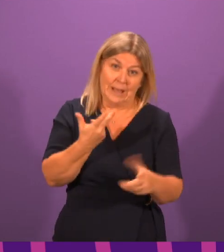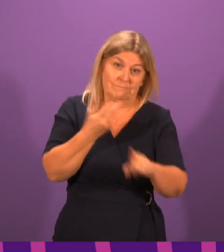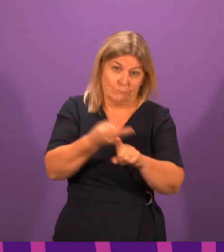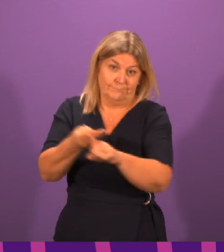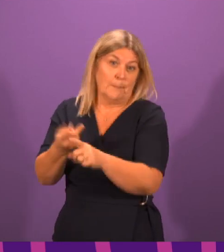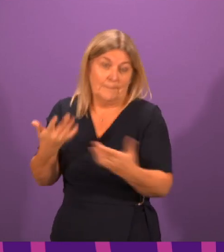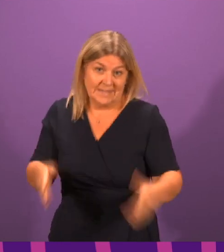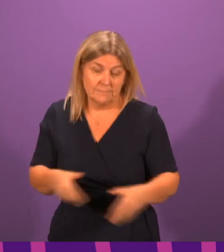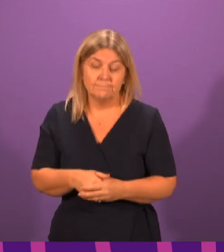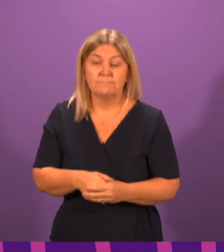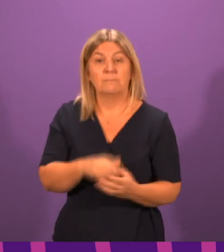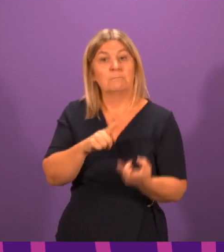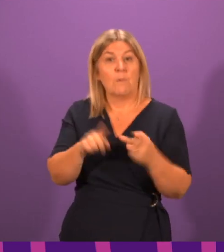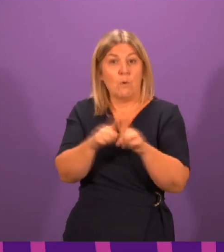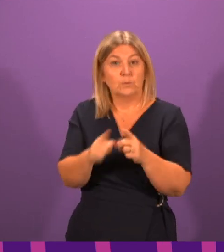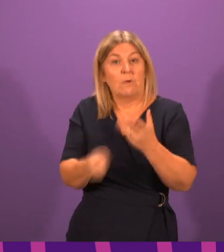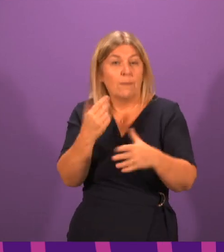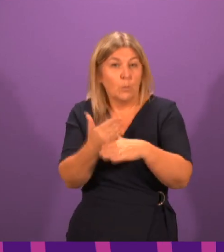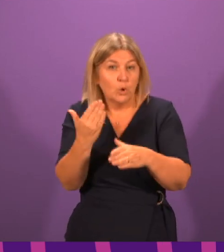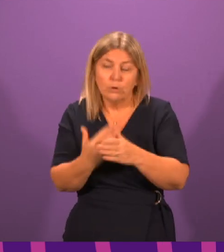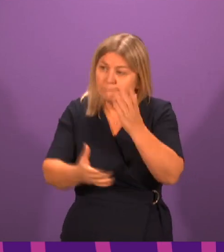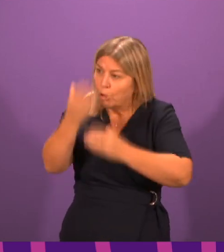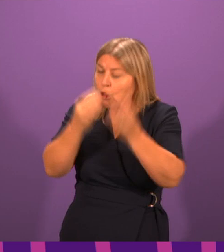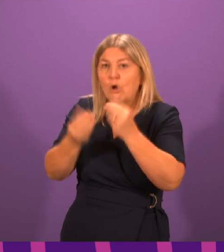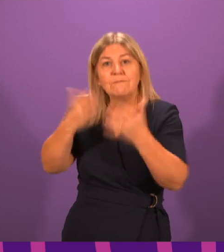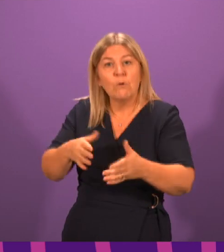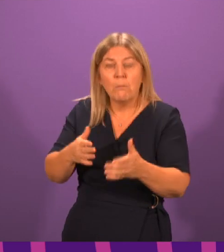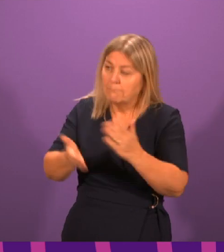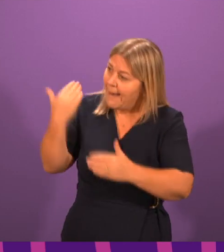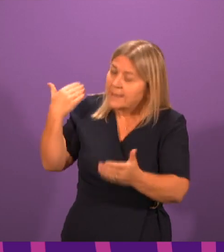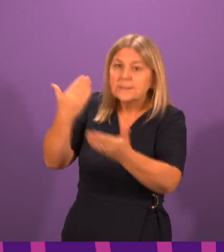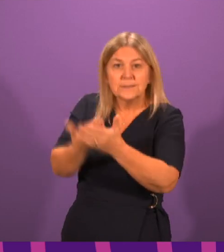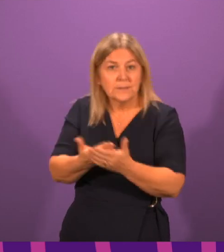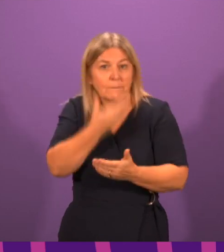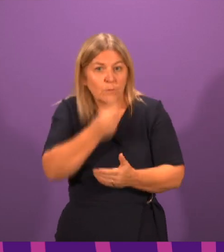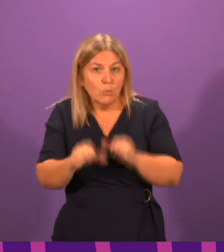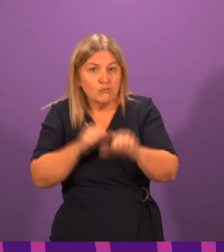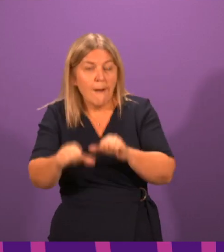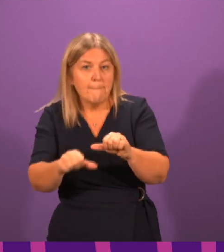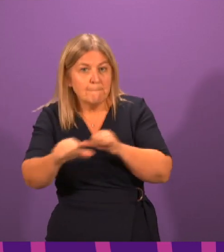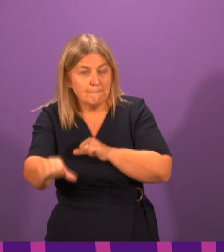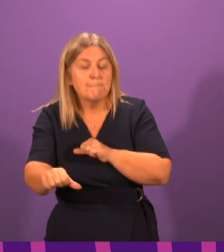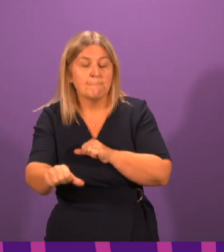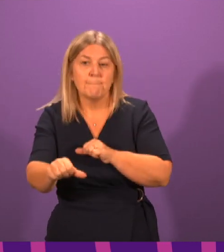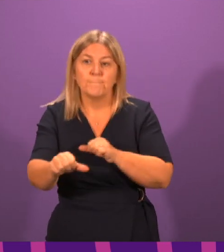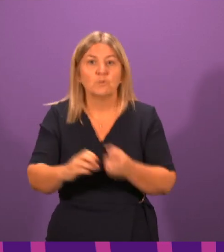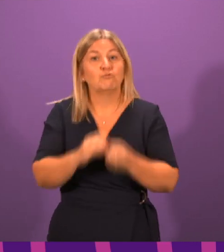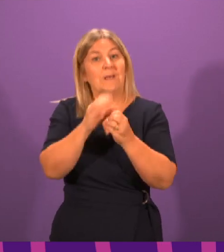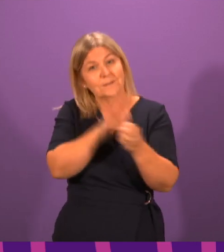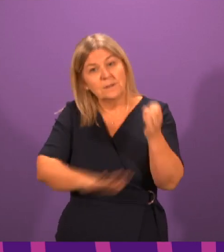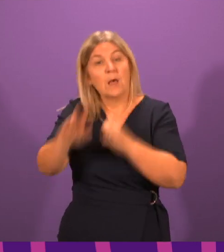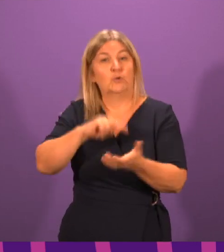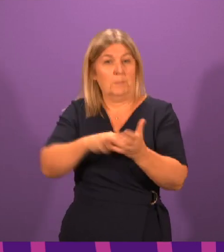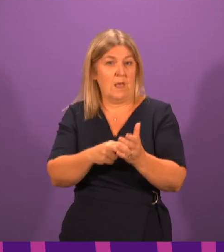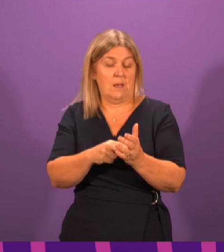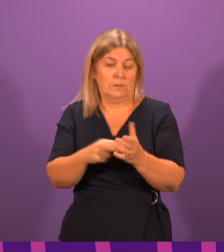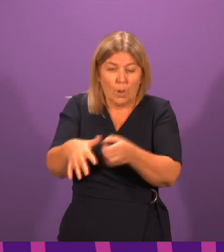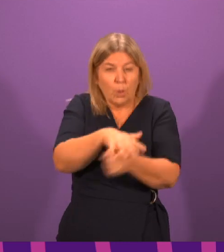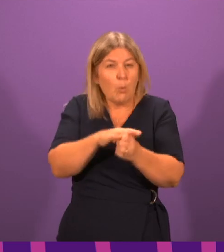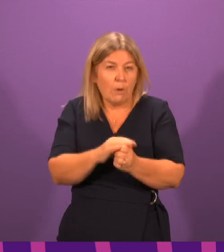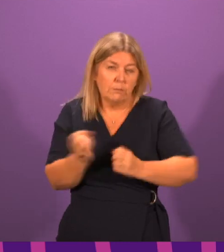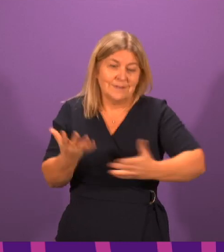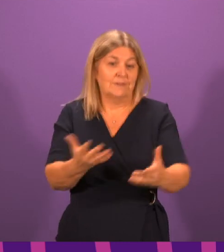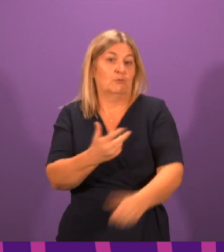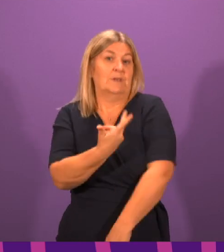Alongside that, work is under way on a national plan with local delivery for the Covid-19 vaccine,